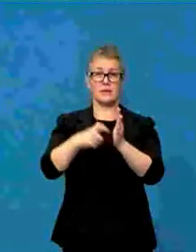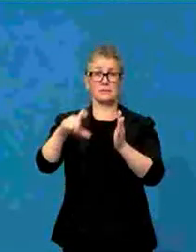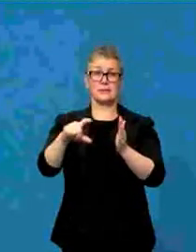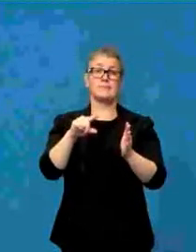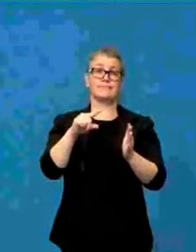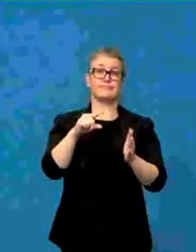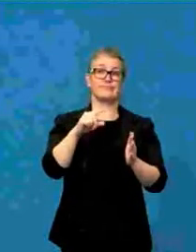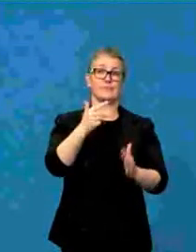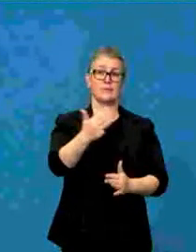MR BEDFORD: